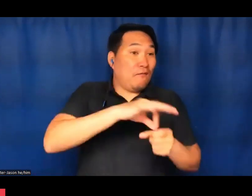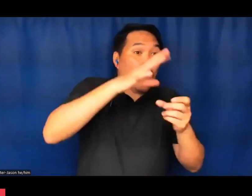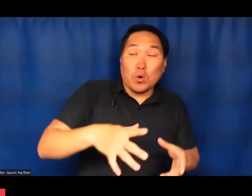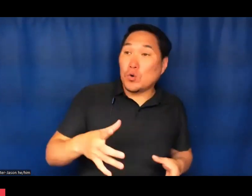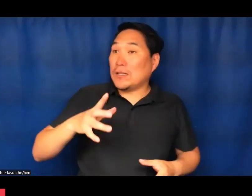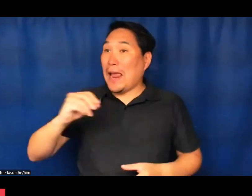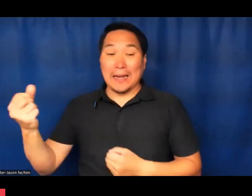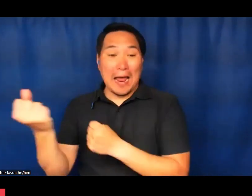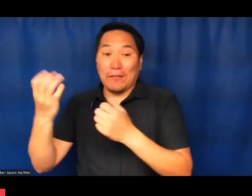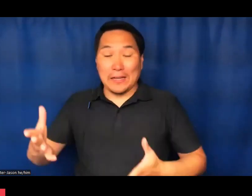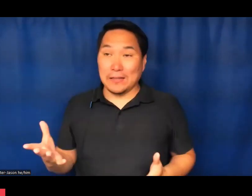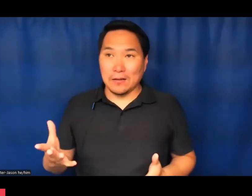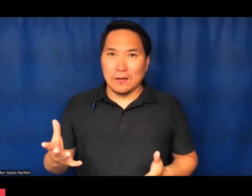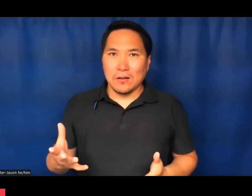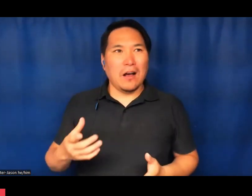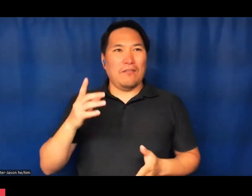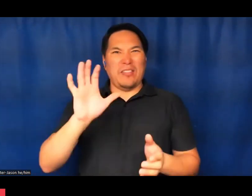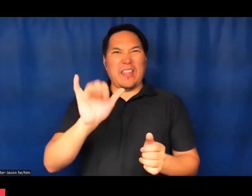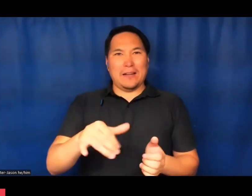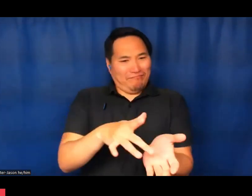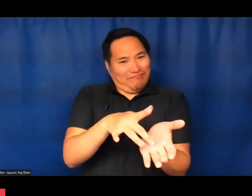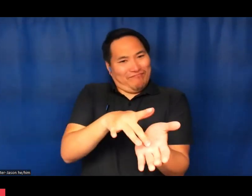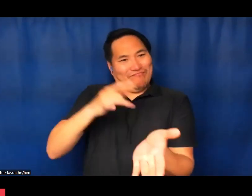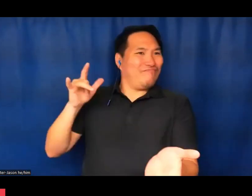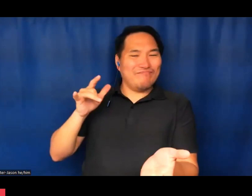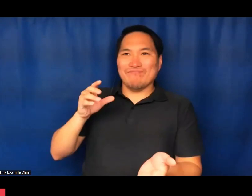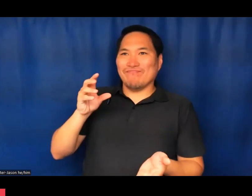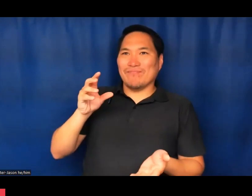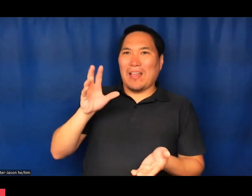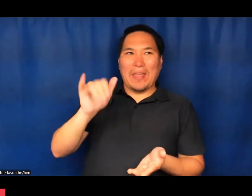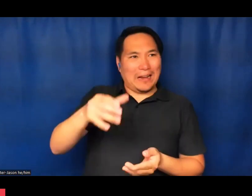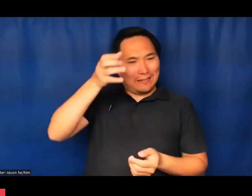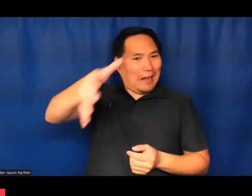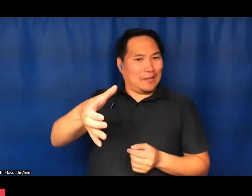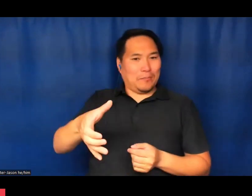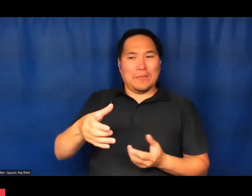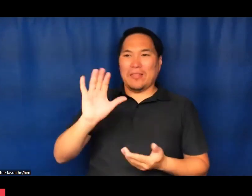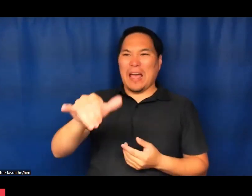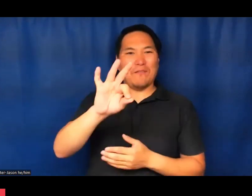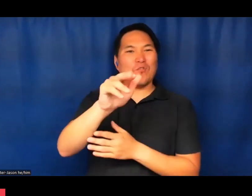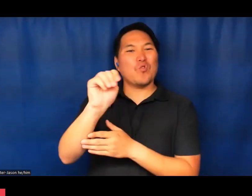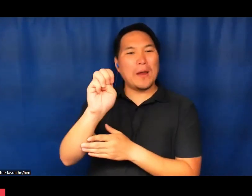this kind of perversion of this voting rights framework and having to go about proving voting